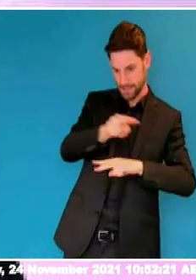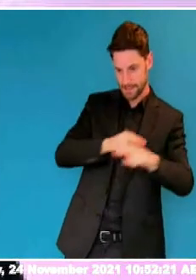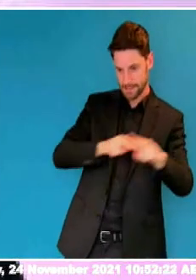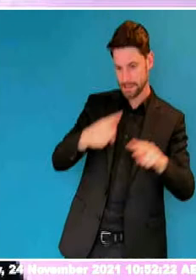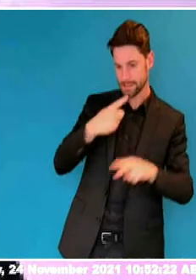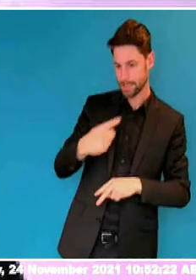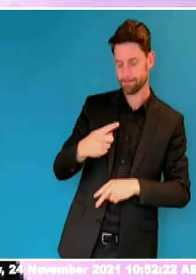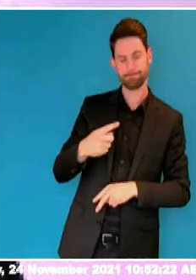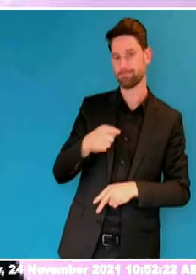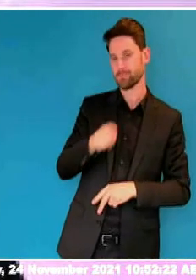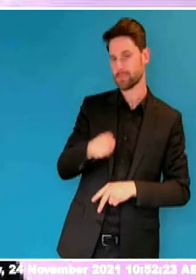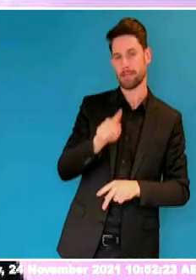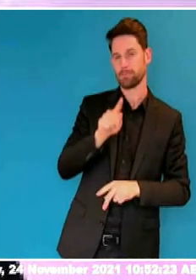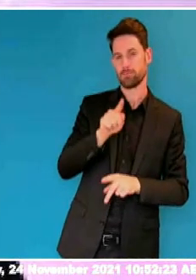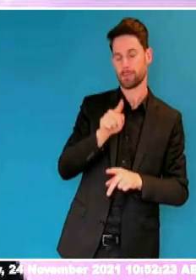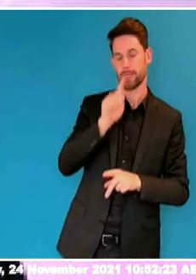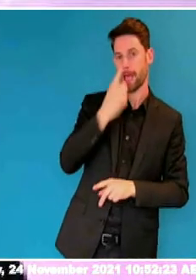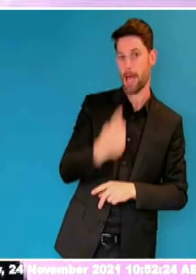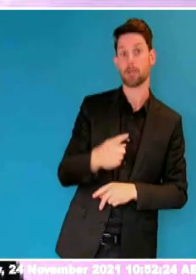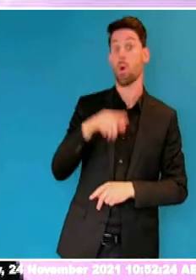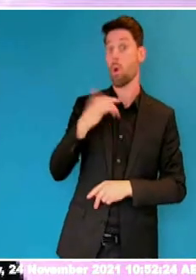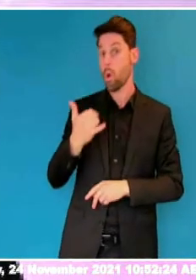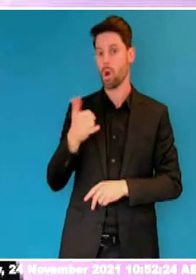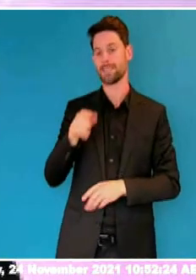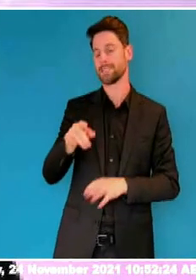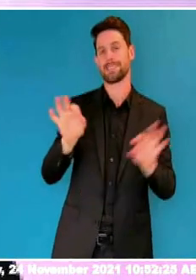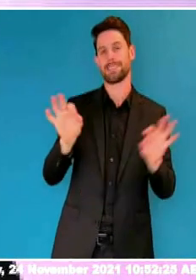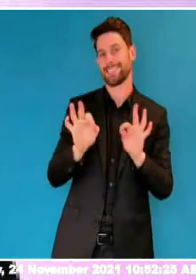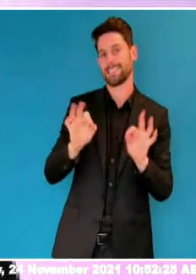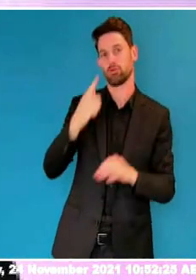reasonably practicable to provide it? Yes, that's correct.